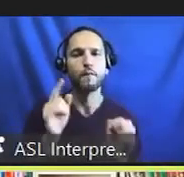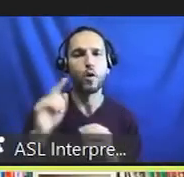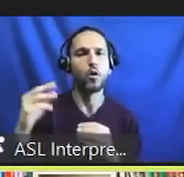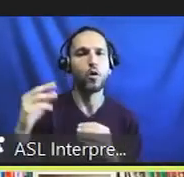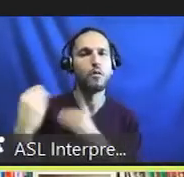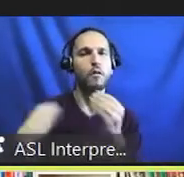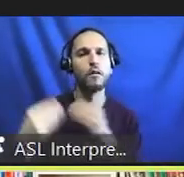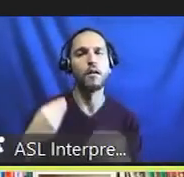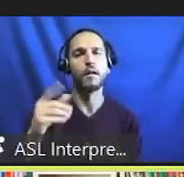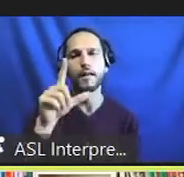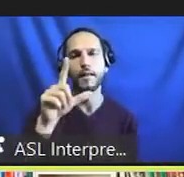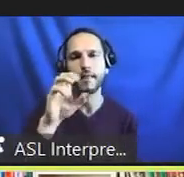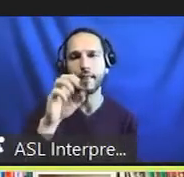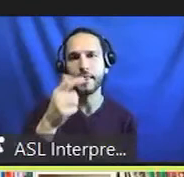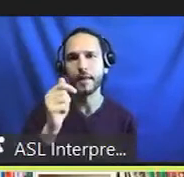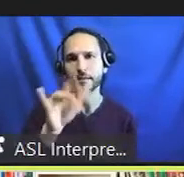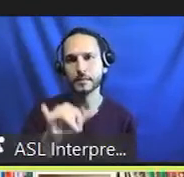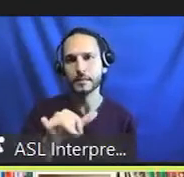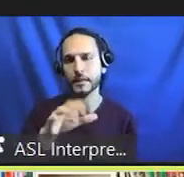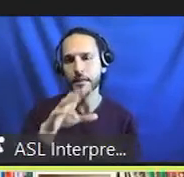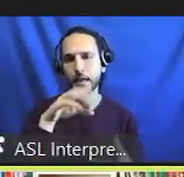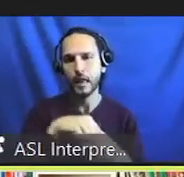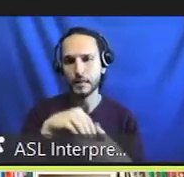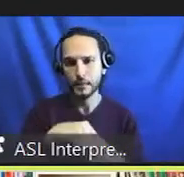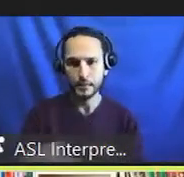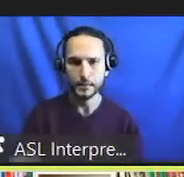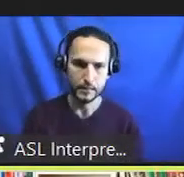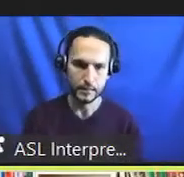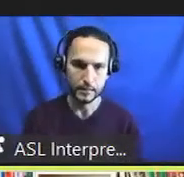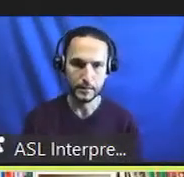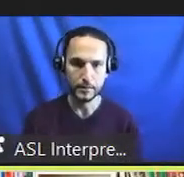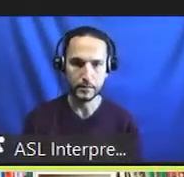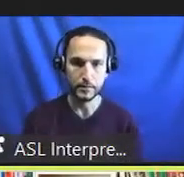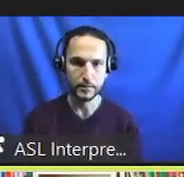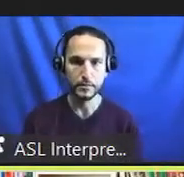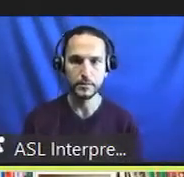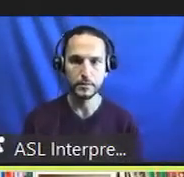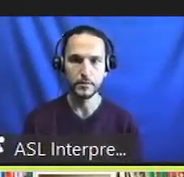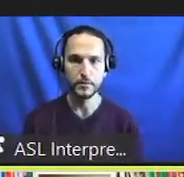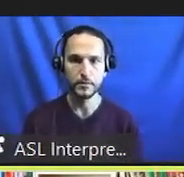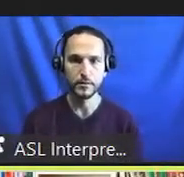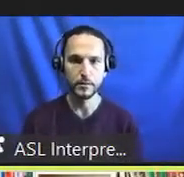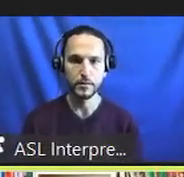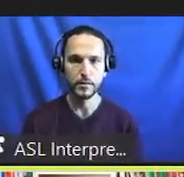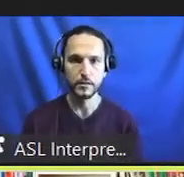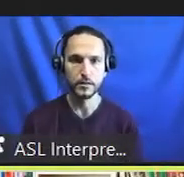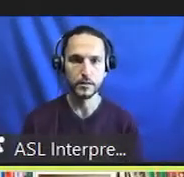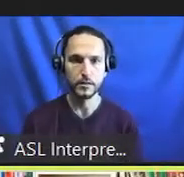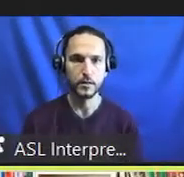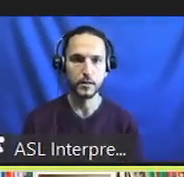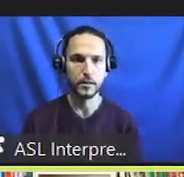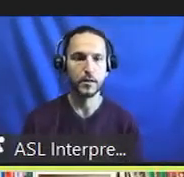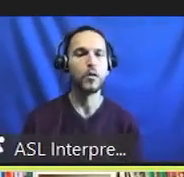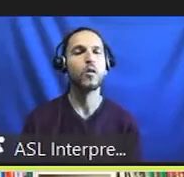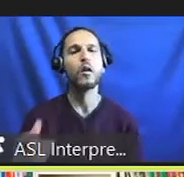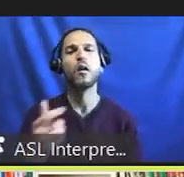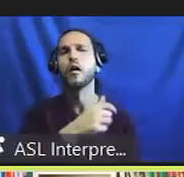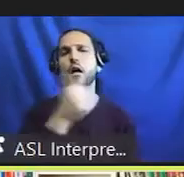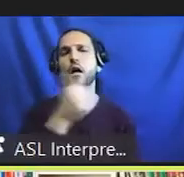And we'll talk about legacy content in one of the case studies. So one of the settlements we'll discuss